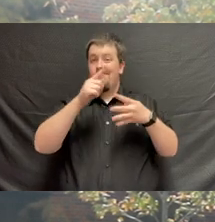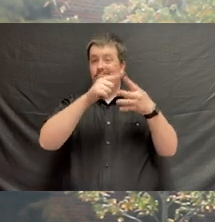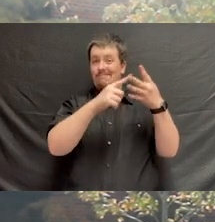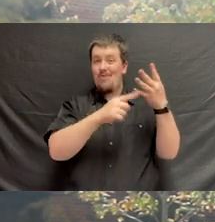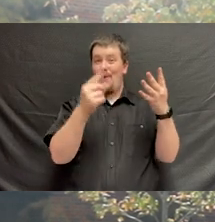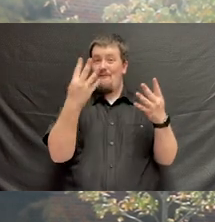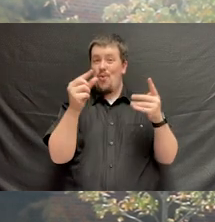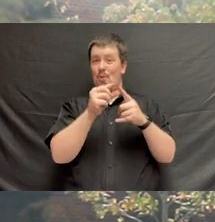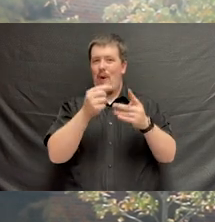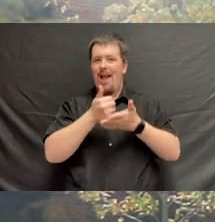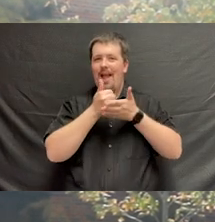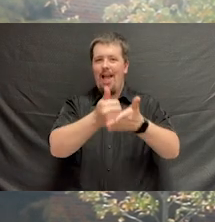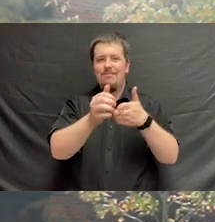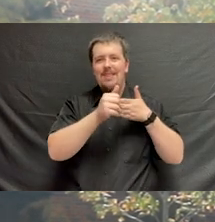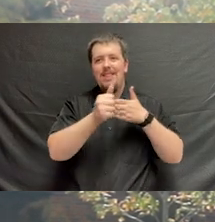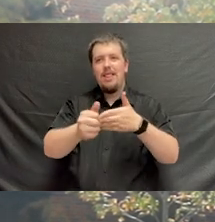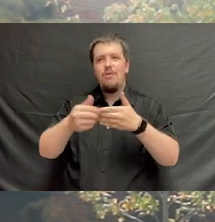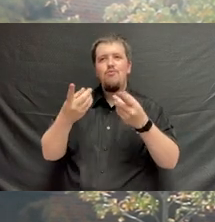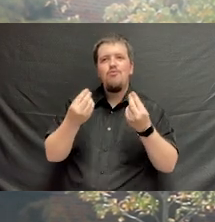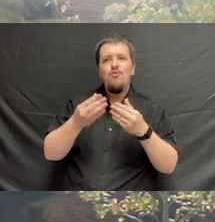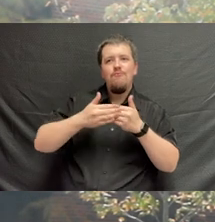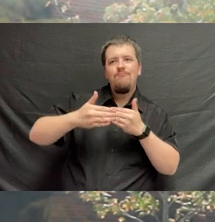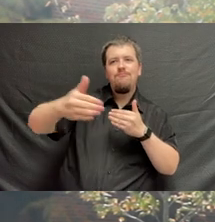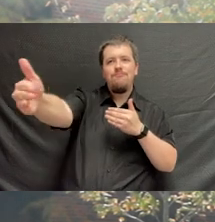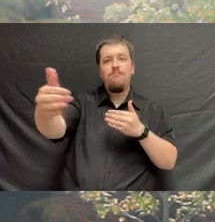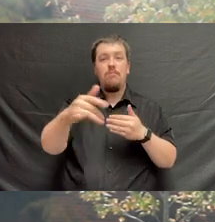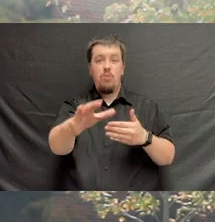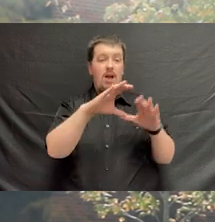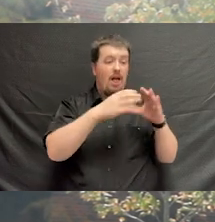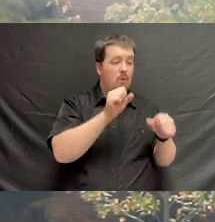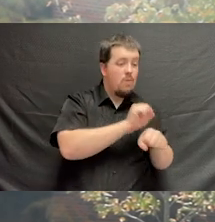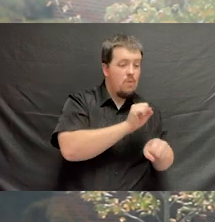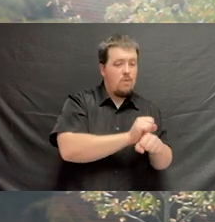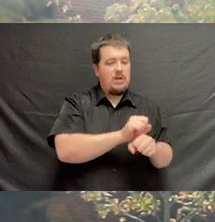these four words can provide a roadmap for the journey ahead. Your coursework and experience